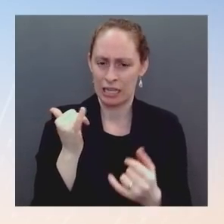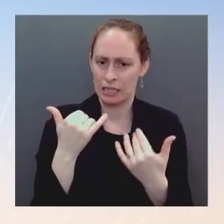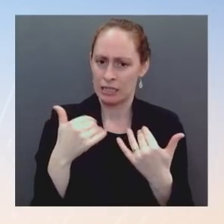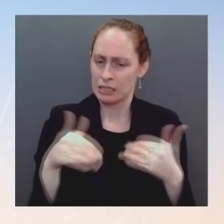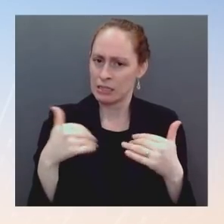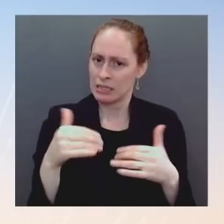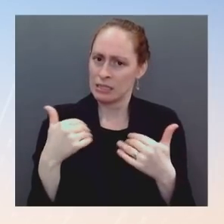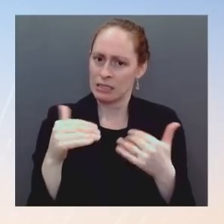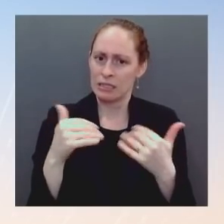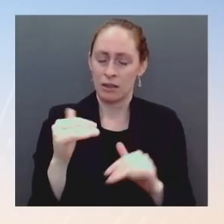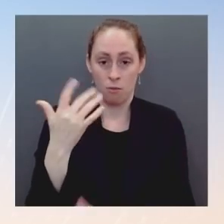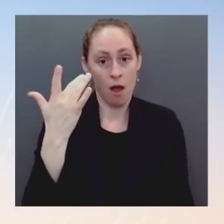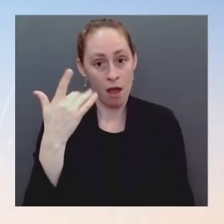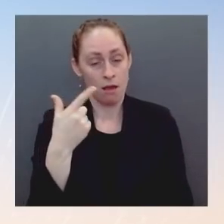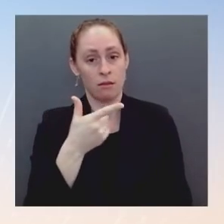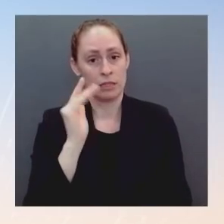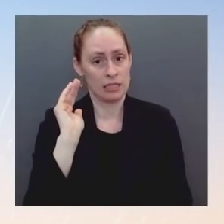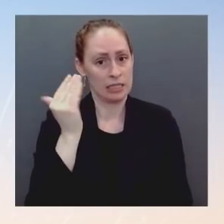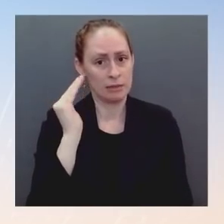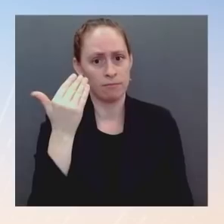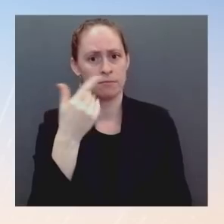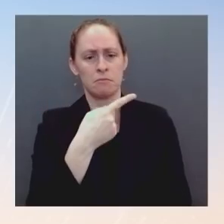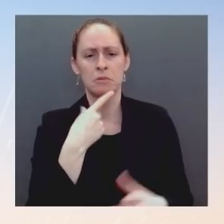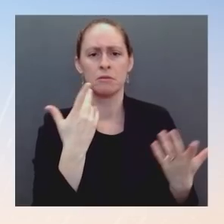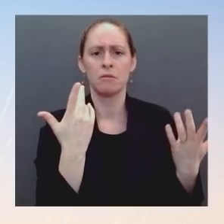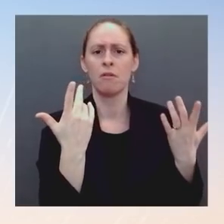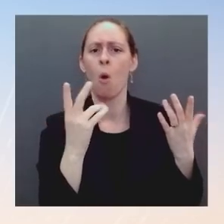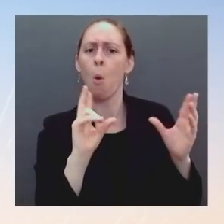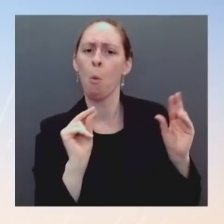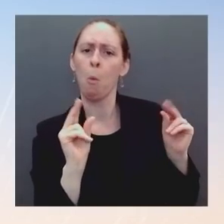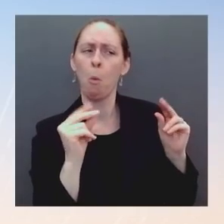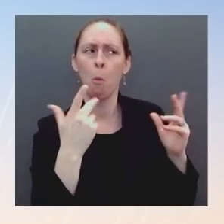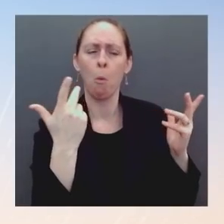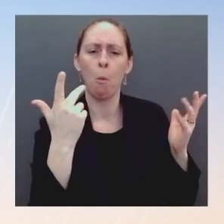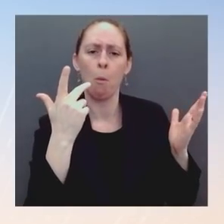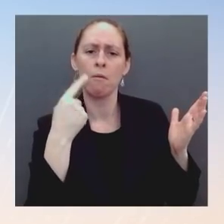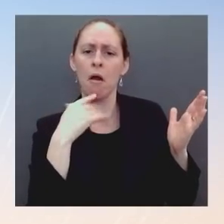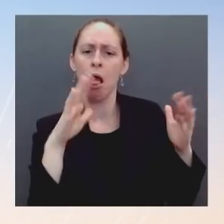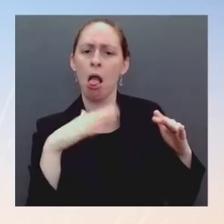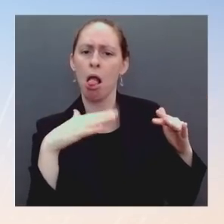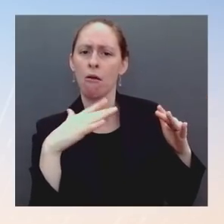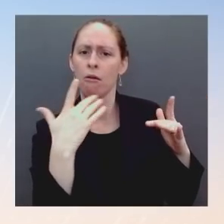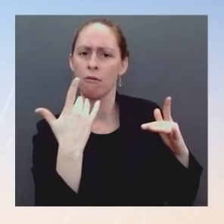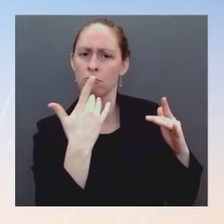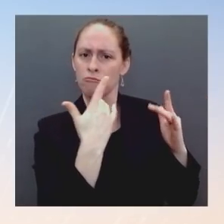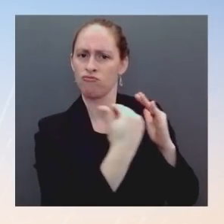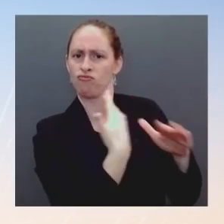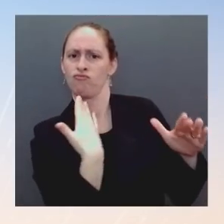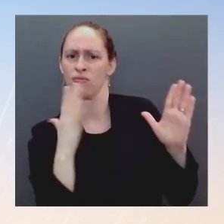And is there concerns in Washington that talking up the Russian threat is, in fact, weakening the Ukrainian government?